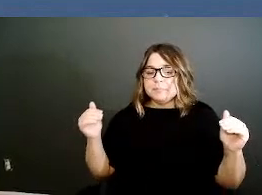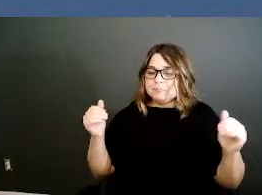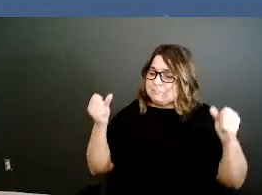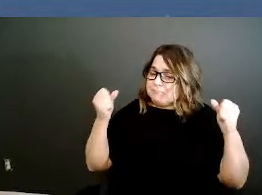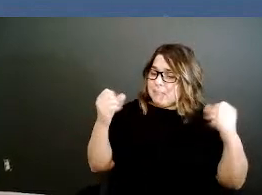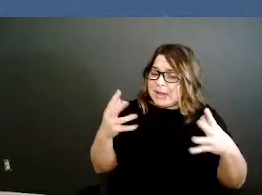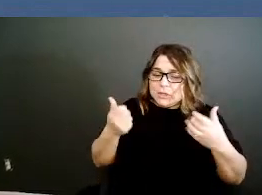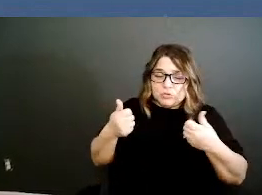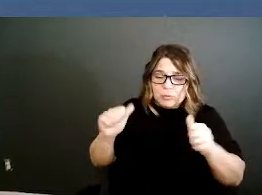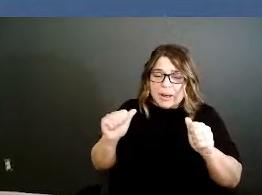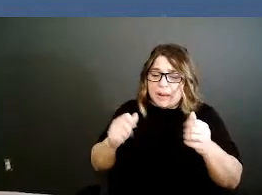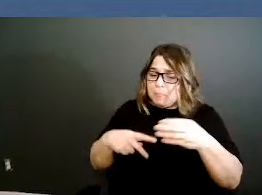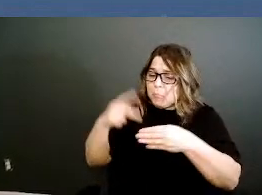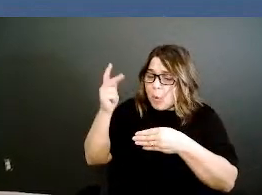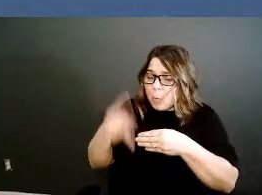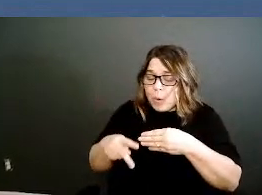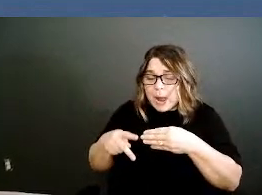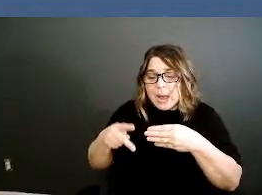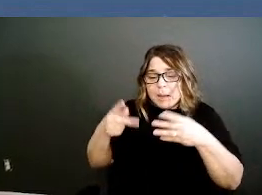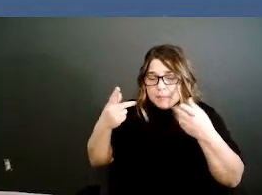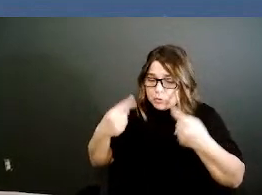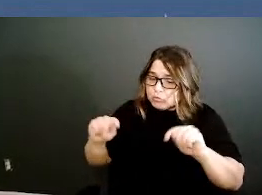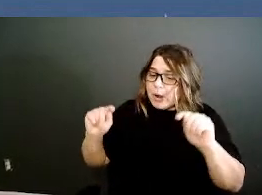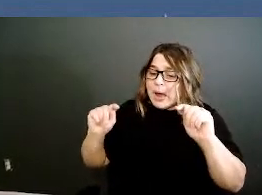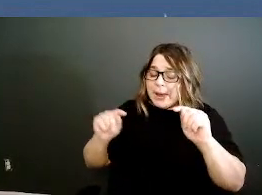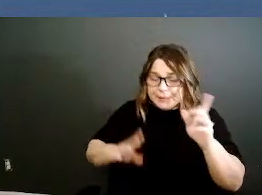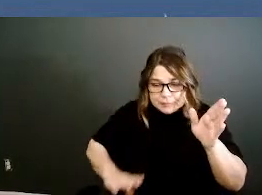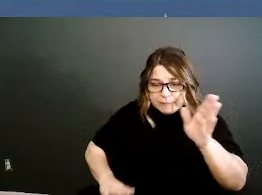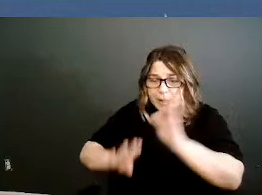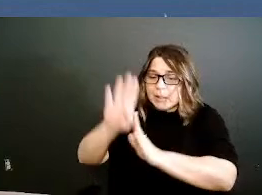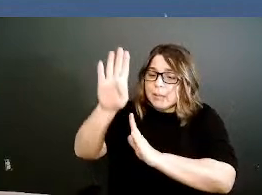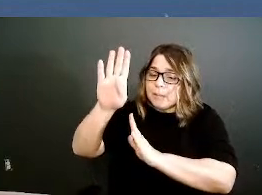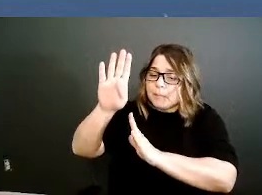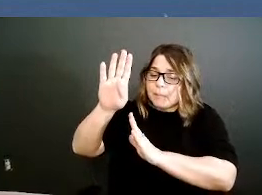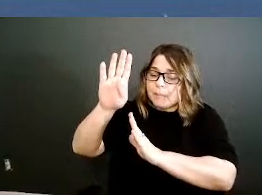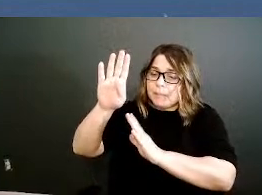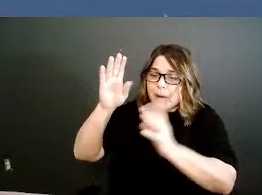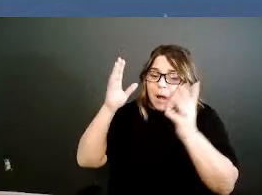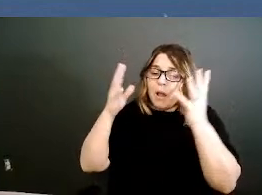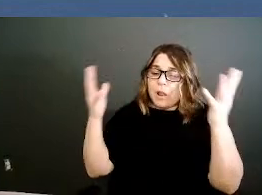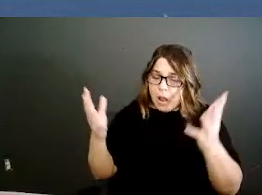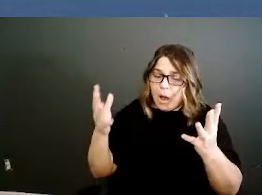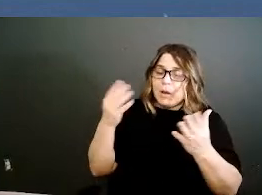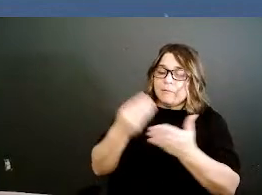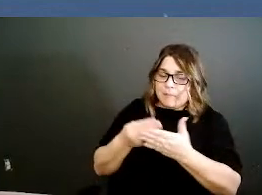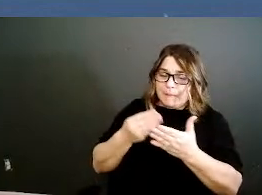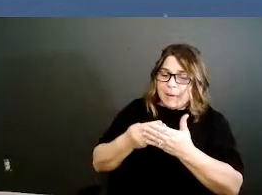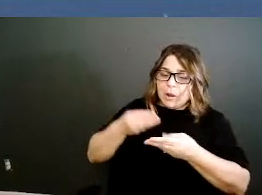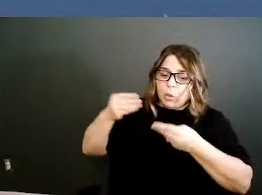POURED INTO ALL THESE OFRTS AND EVERY SINGLE ONE OF THEM HAS FAILED. JACOB FREY PROMISED THE SAME.